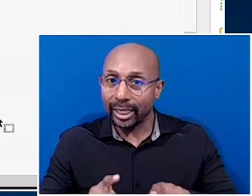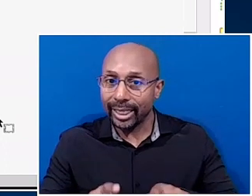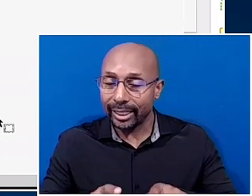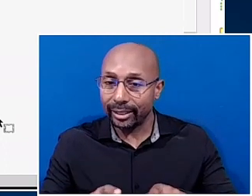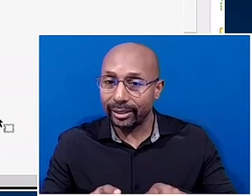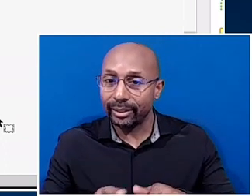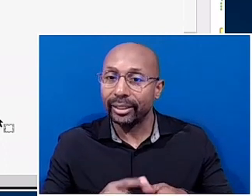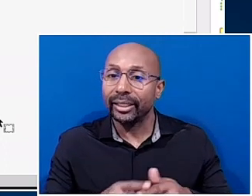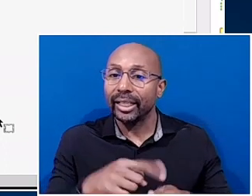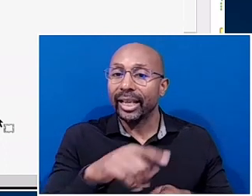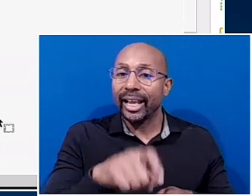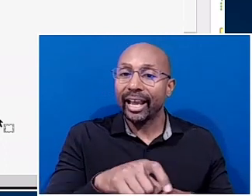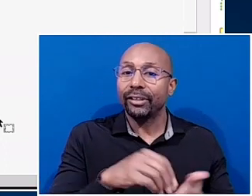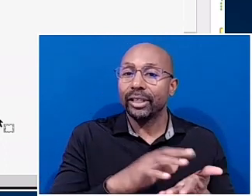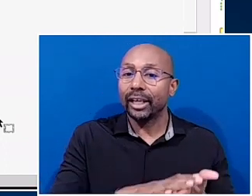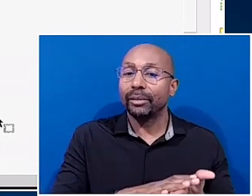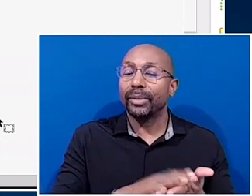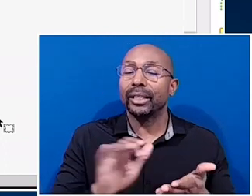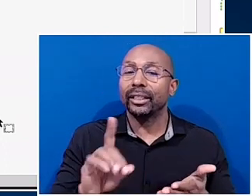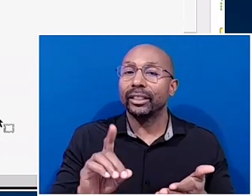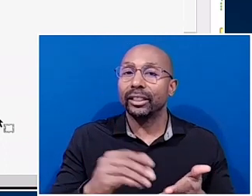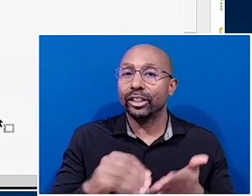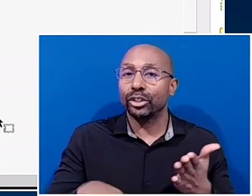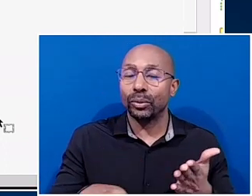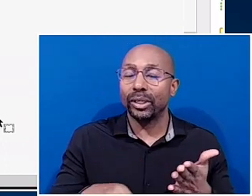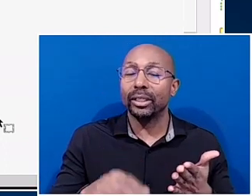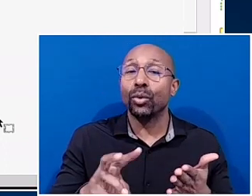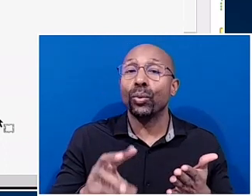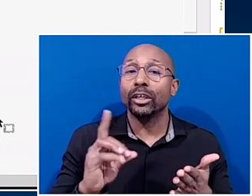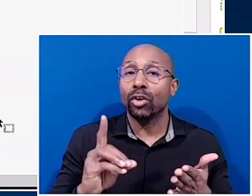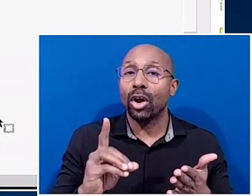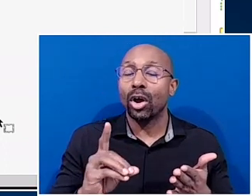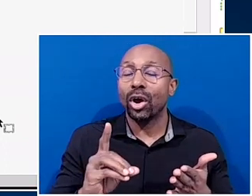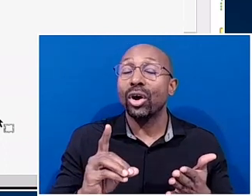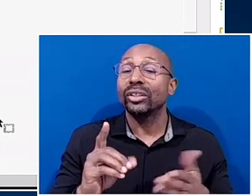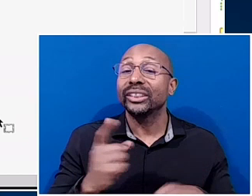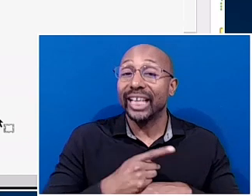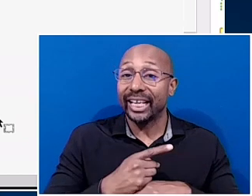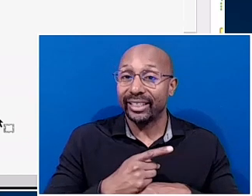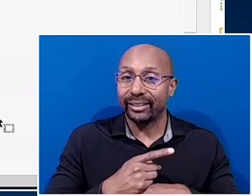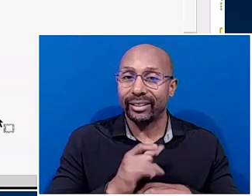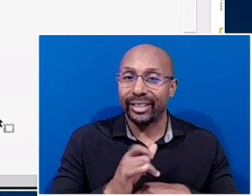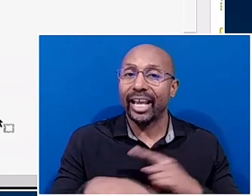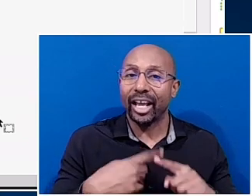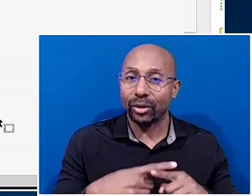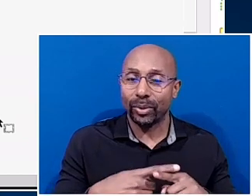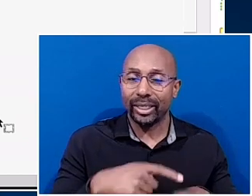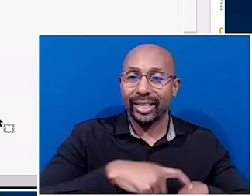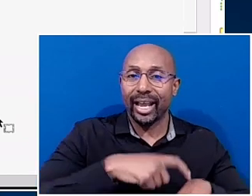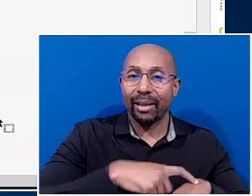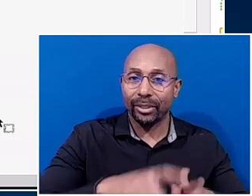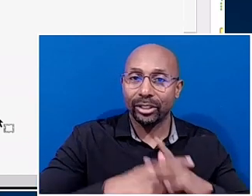And essentially that means that the clock starts for the return deadlines for that student no later than 14 days after the